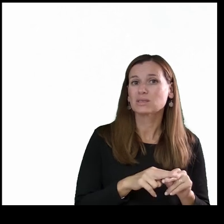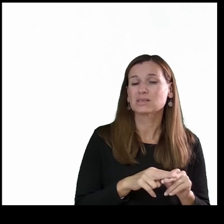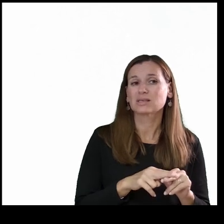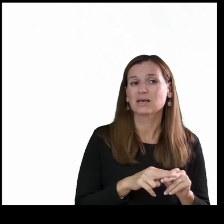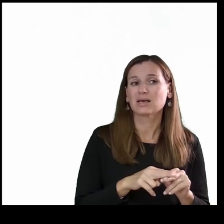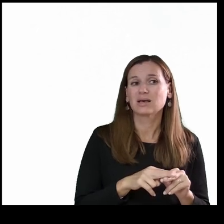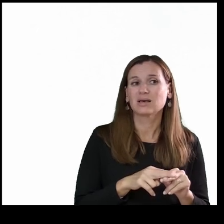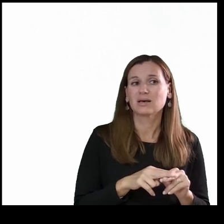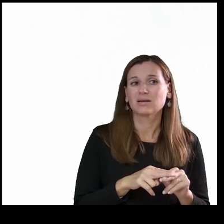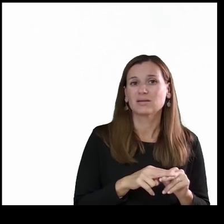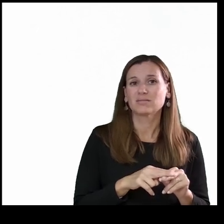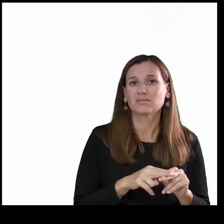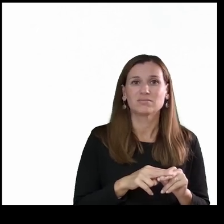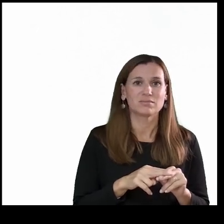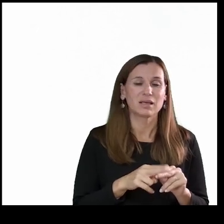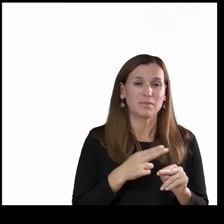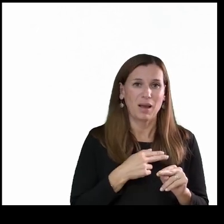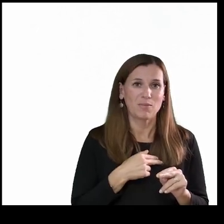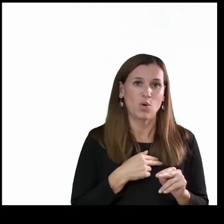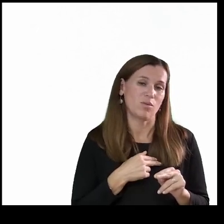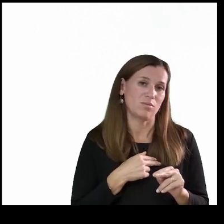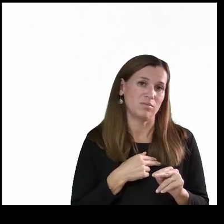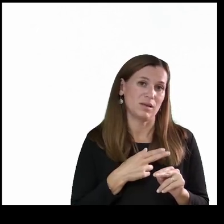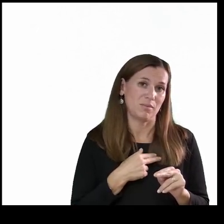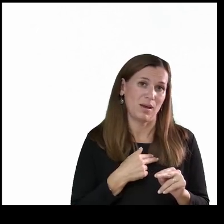and we have the chance to observe fundamental solutions